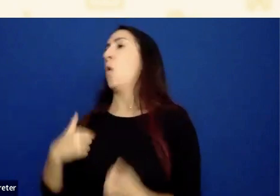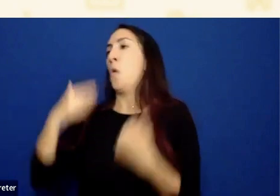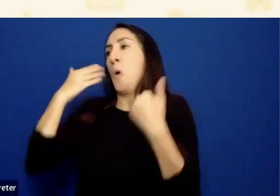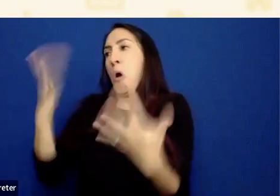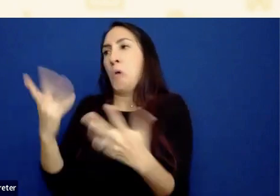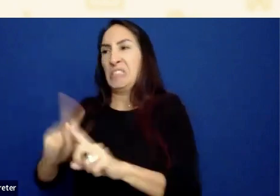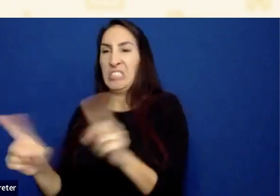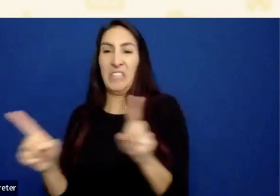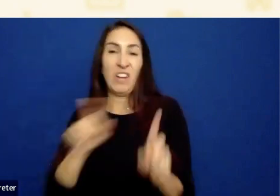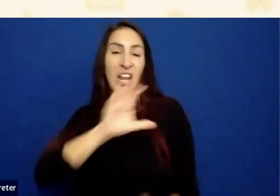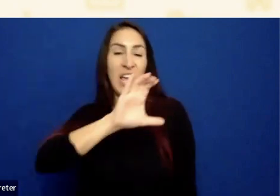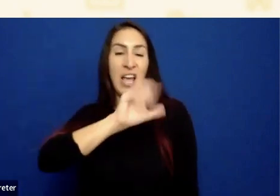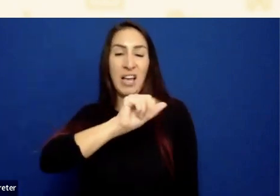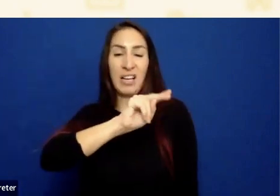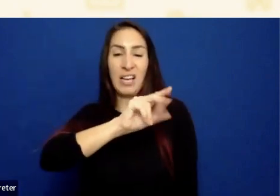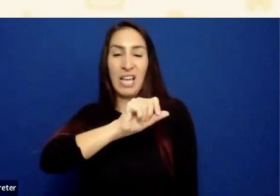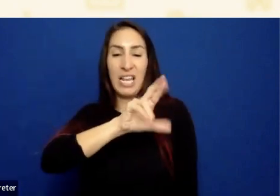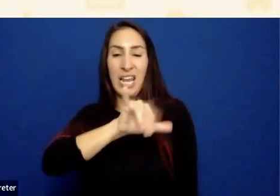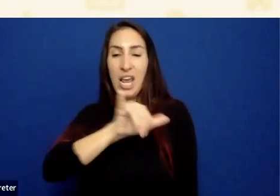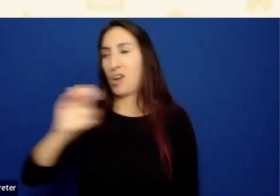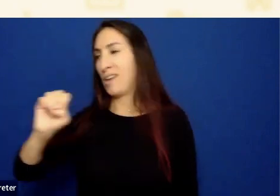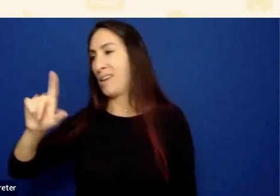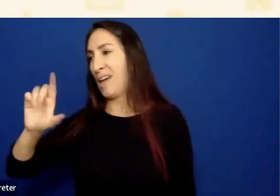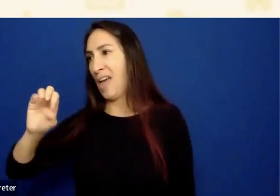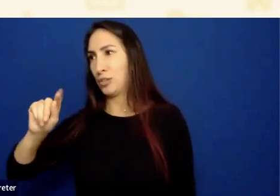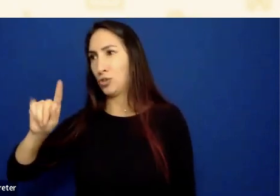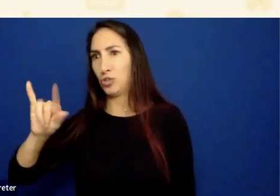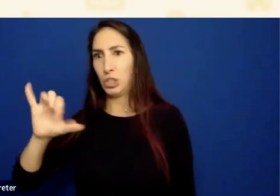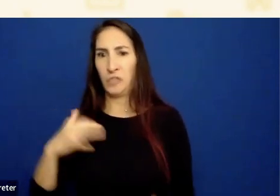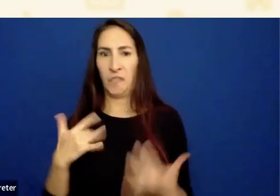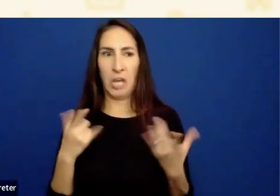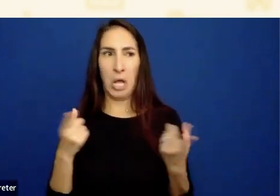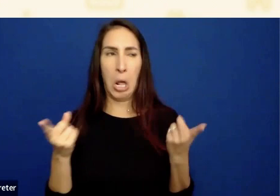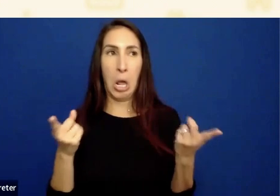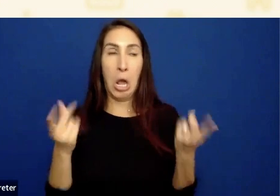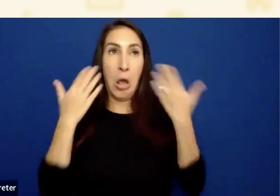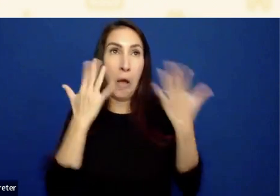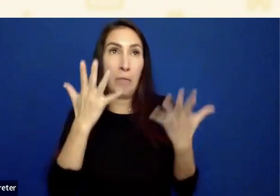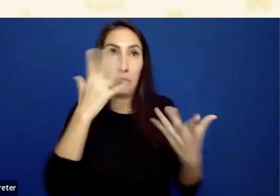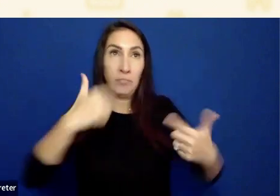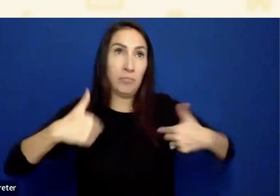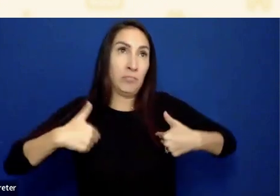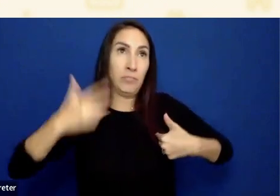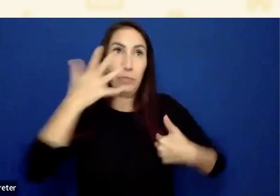of alternative text description of what those styles were,